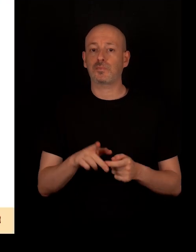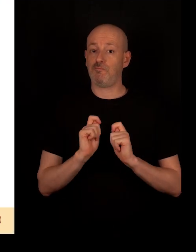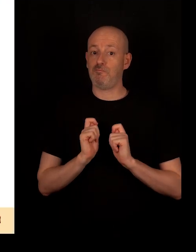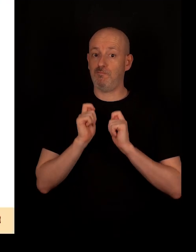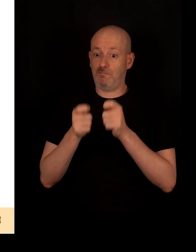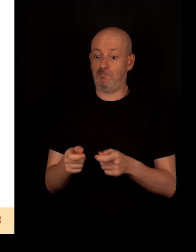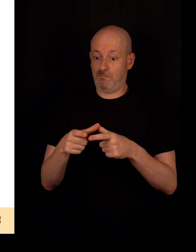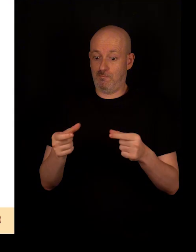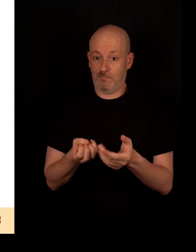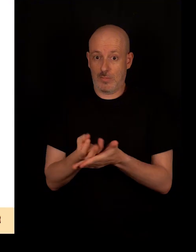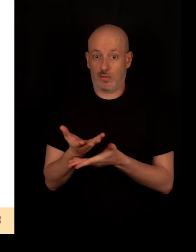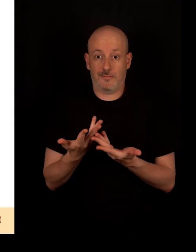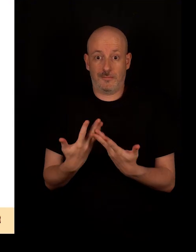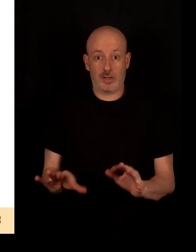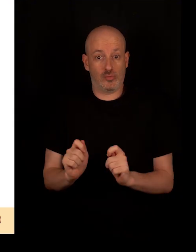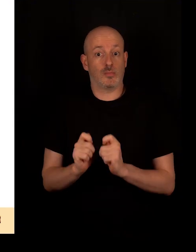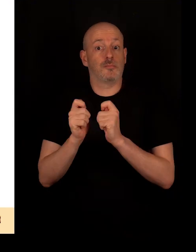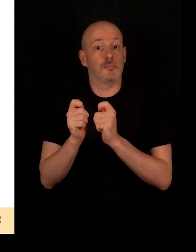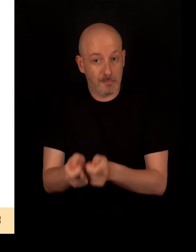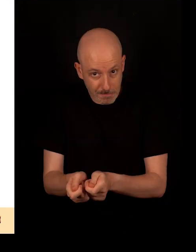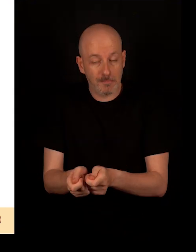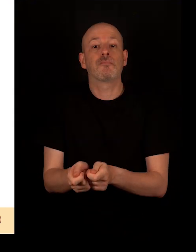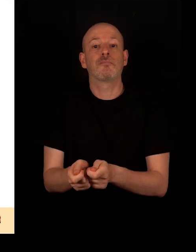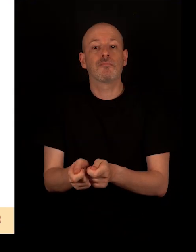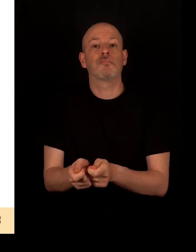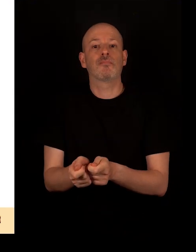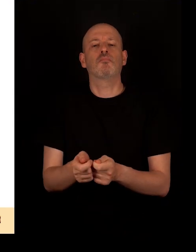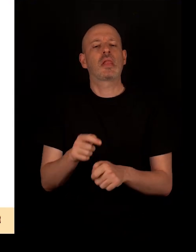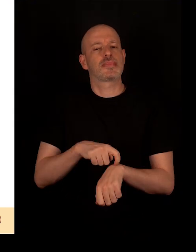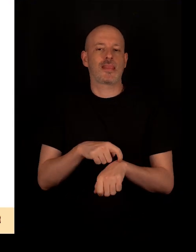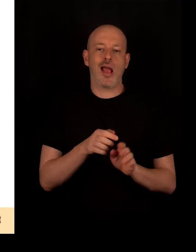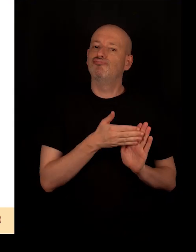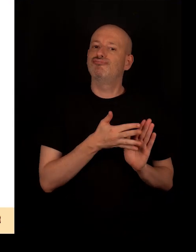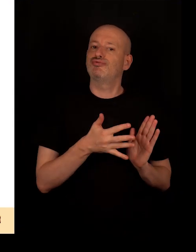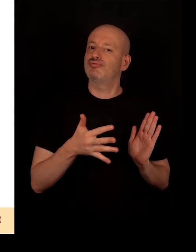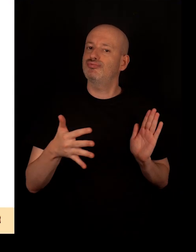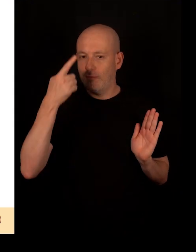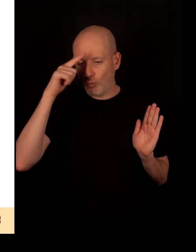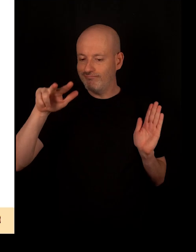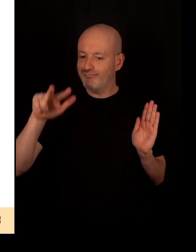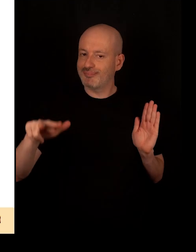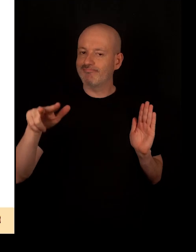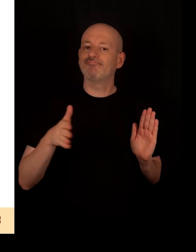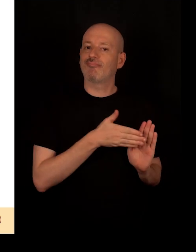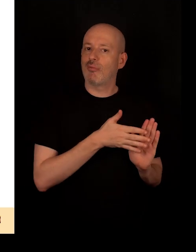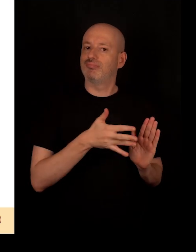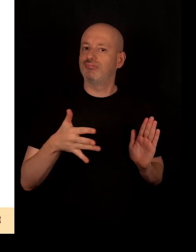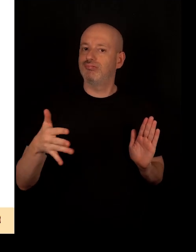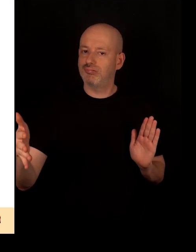Now, when you submit your info card, it will take some some time to approve it